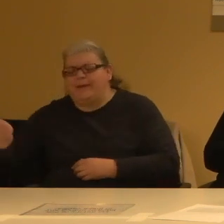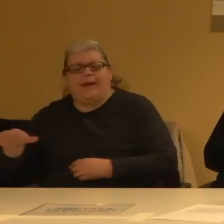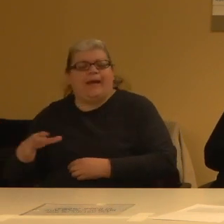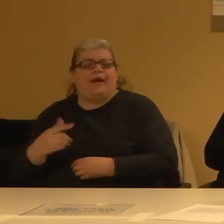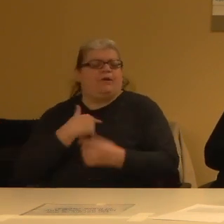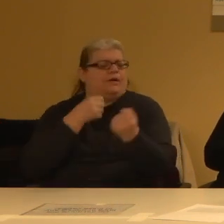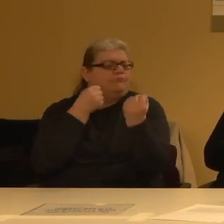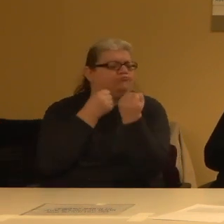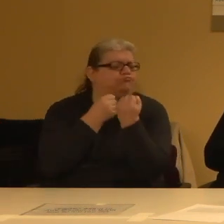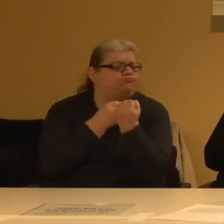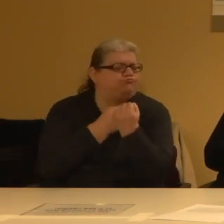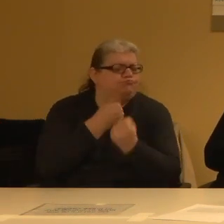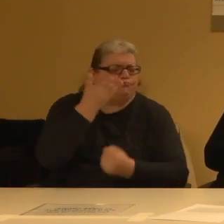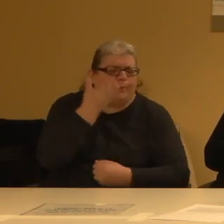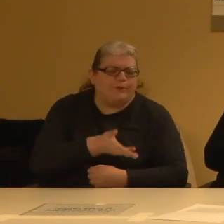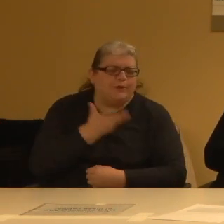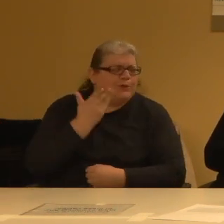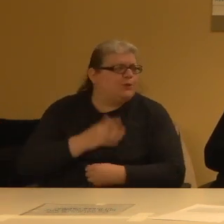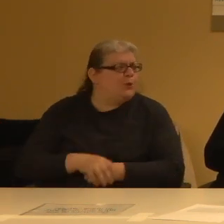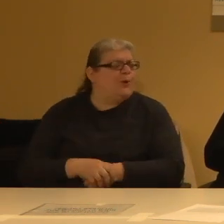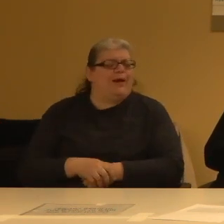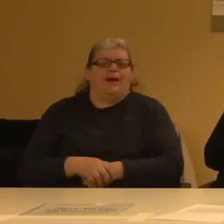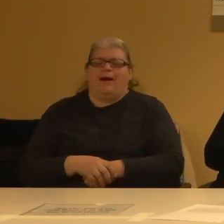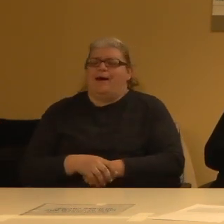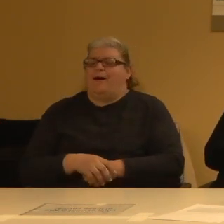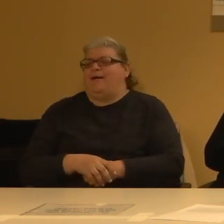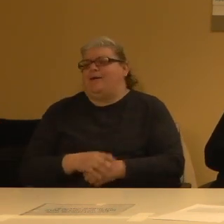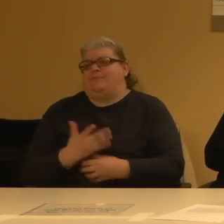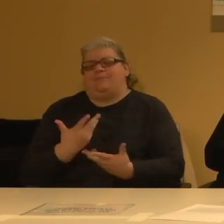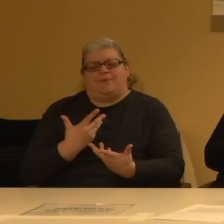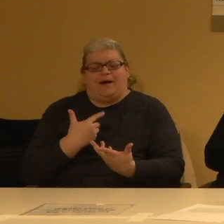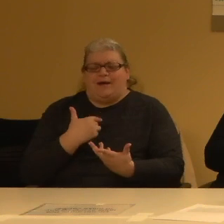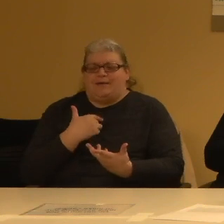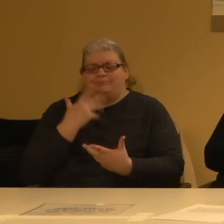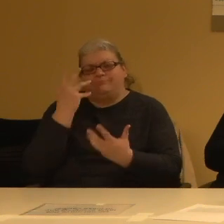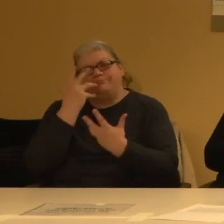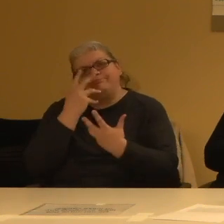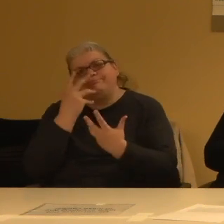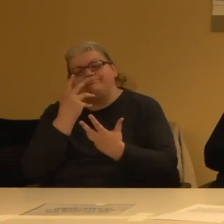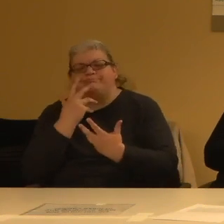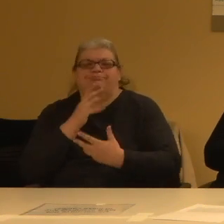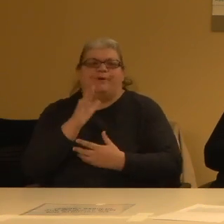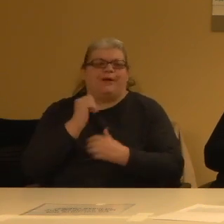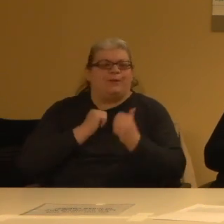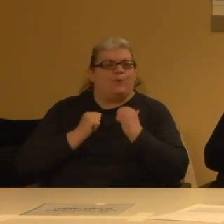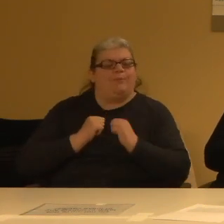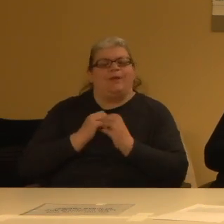the moment the curtain comes down after that first preview, like I am that person for you,